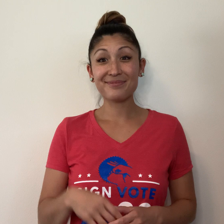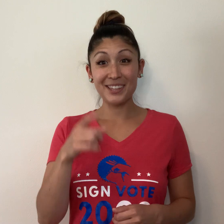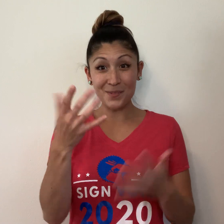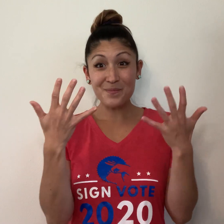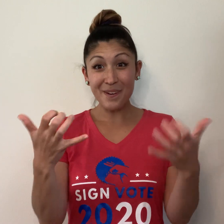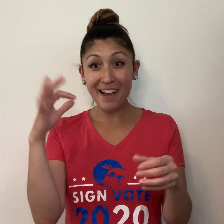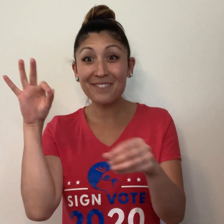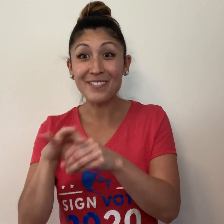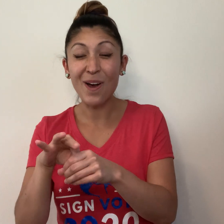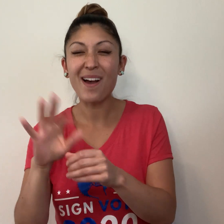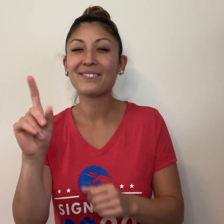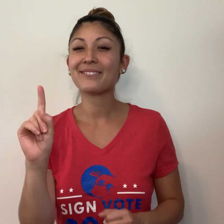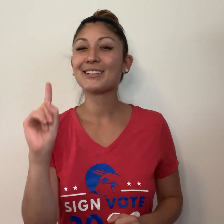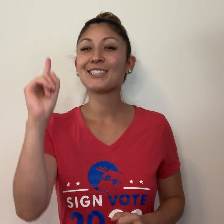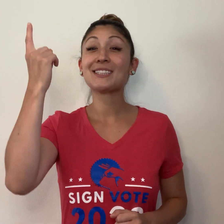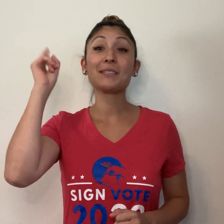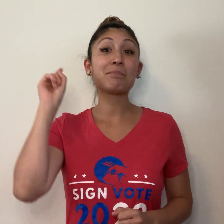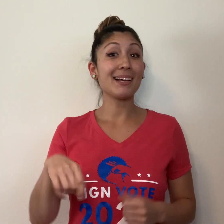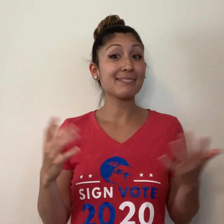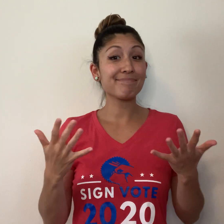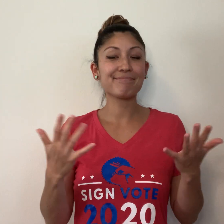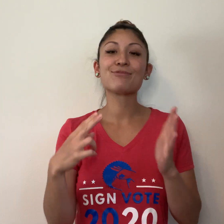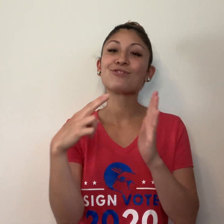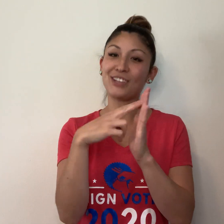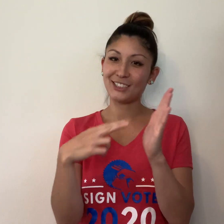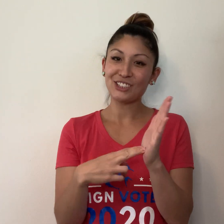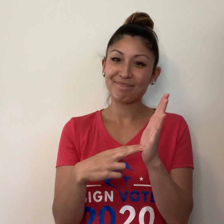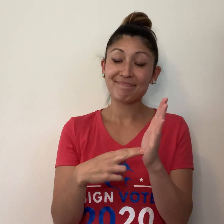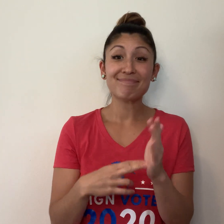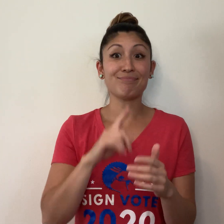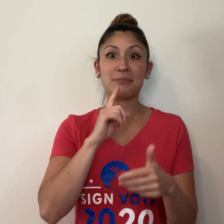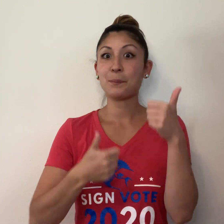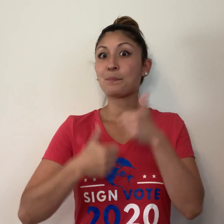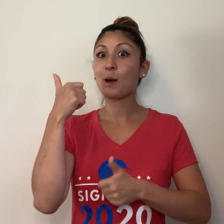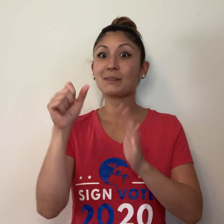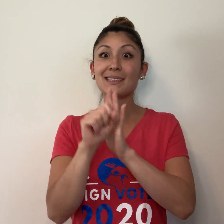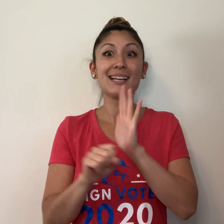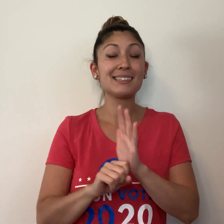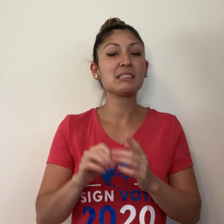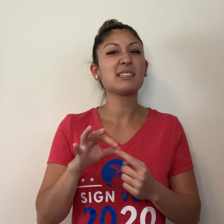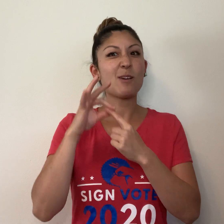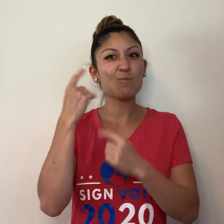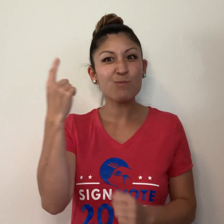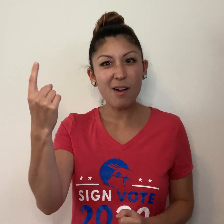First, before you can vote, you must register to vote. For most states except for one,